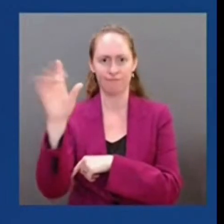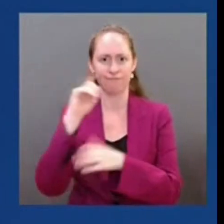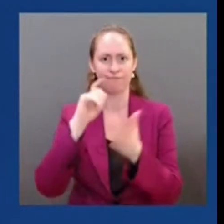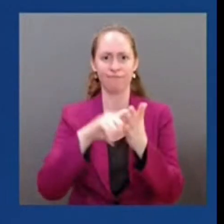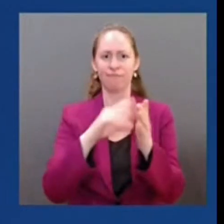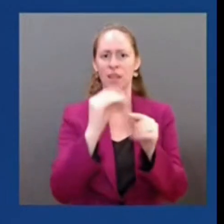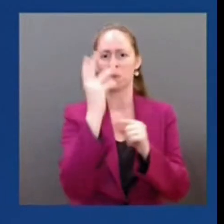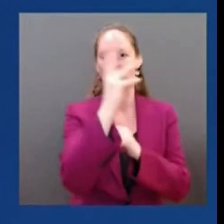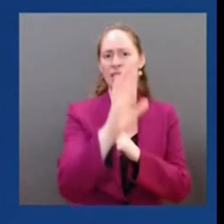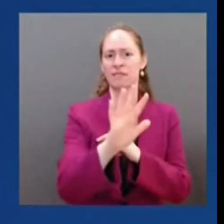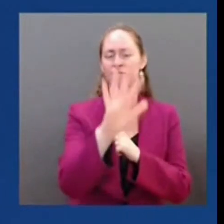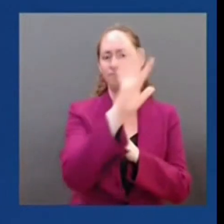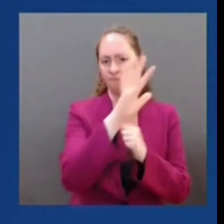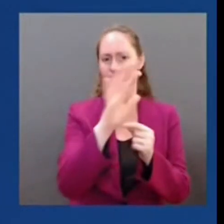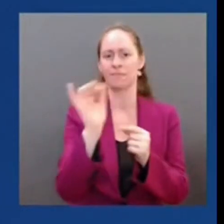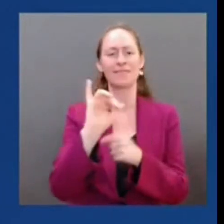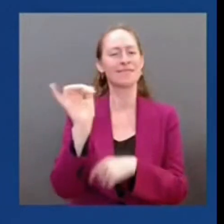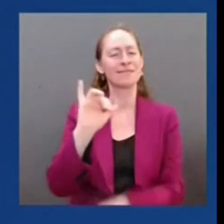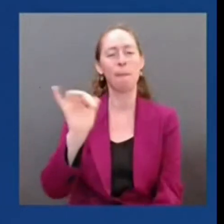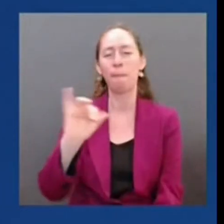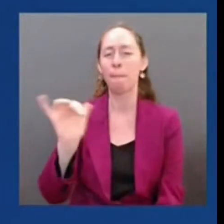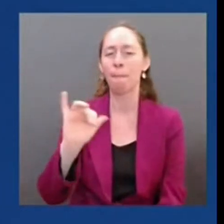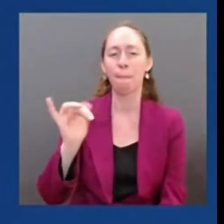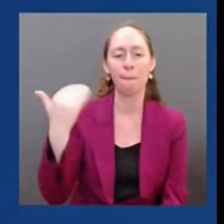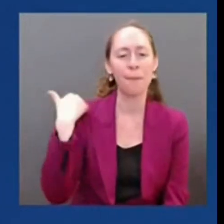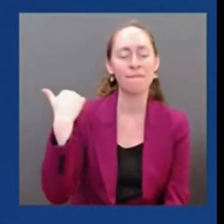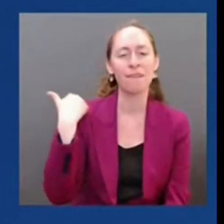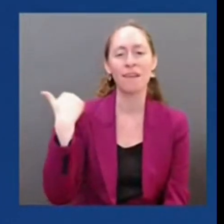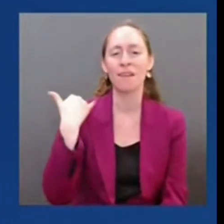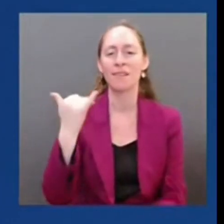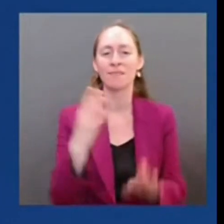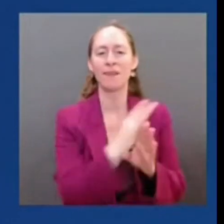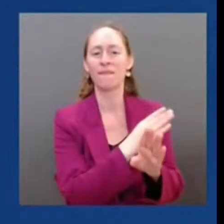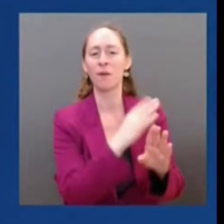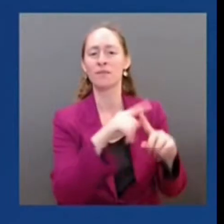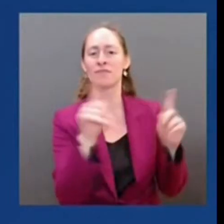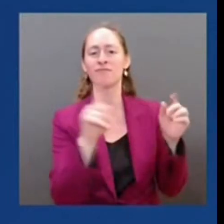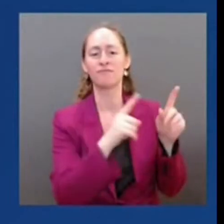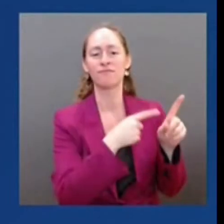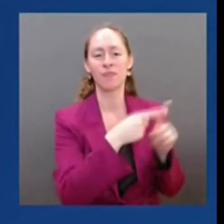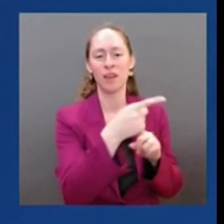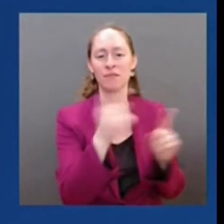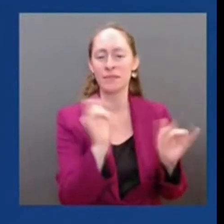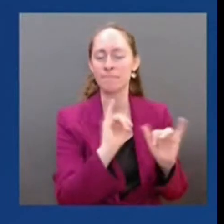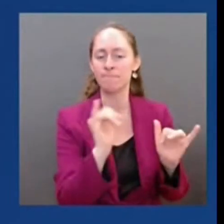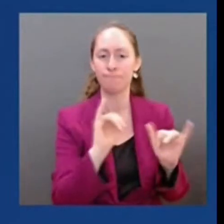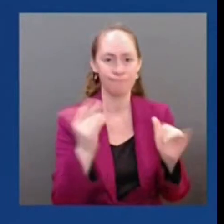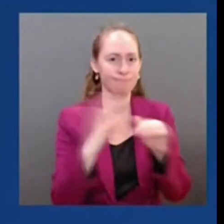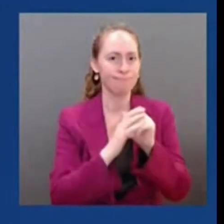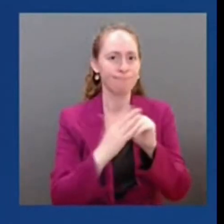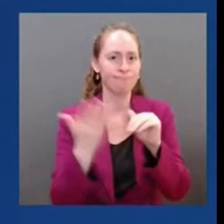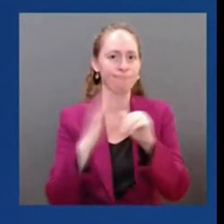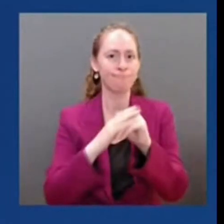BUT WHAT WE HAVE SEEN WITH PRIOR INCREASES IN INFECTIONS